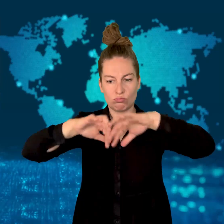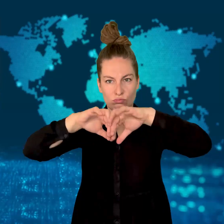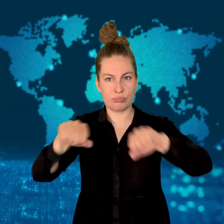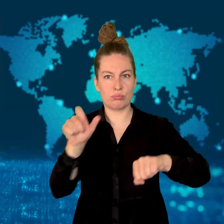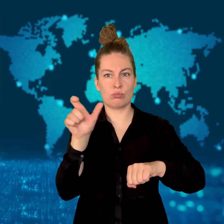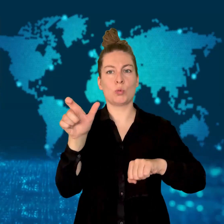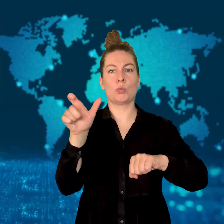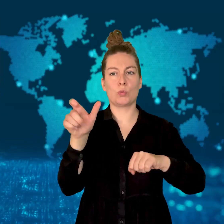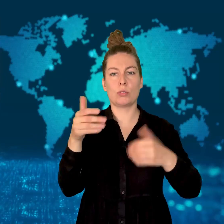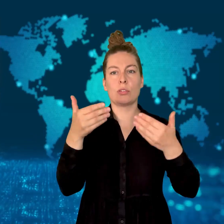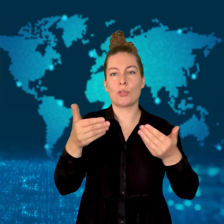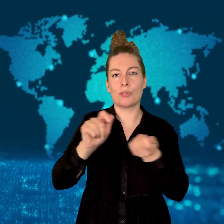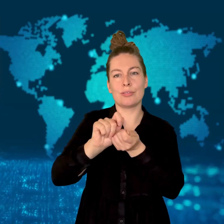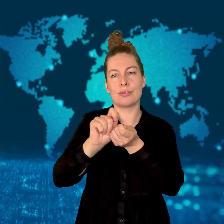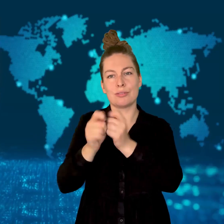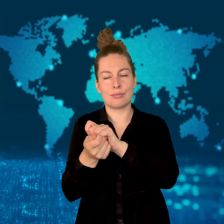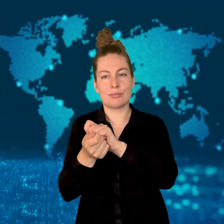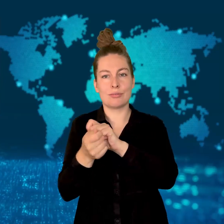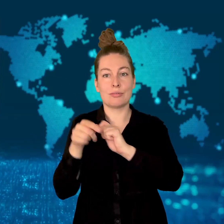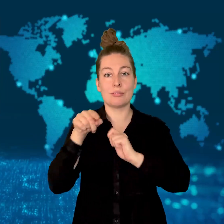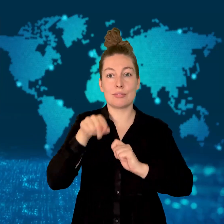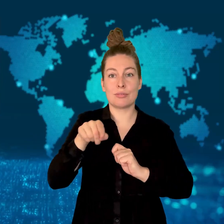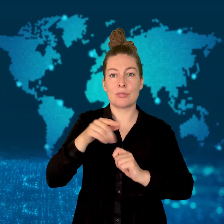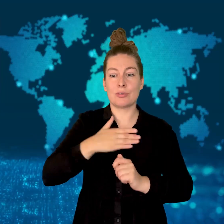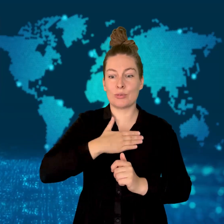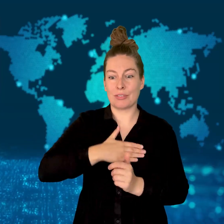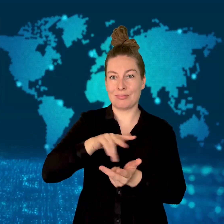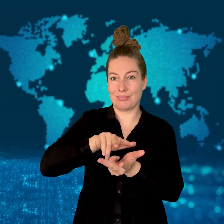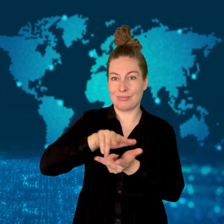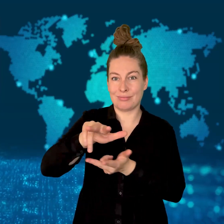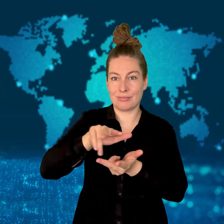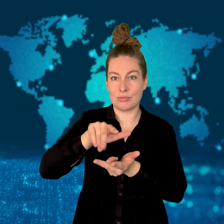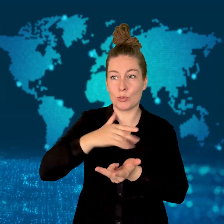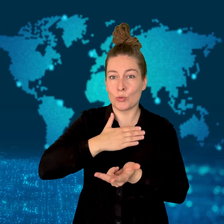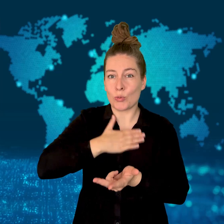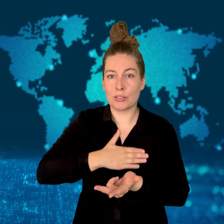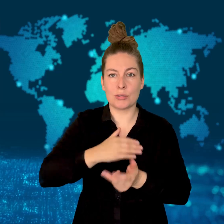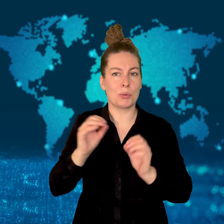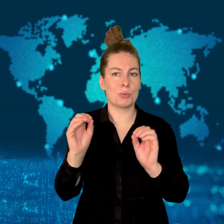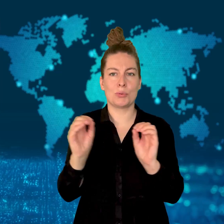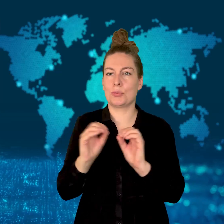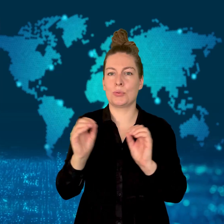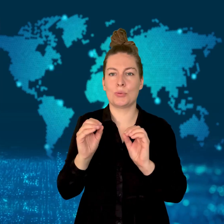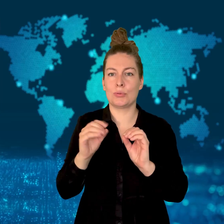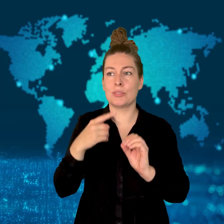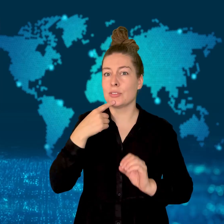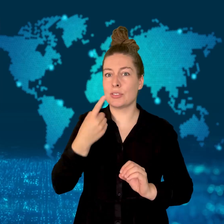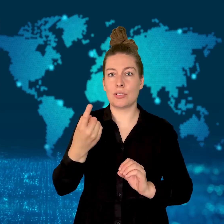This puts Japanese definition of rape along the same lines as